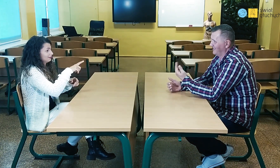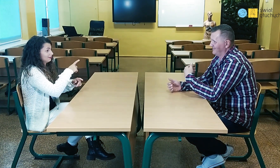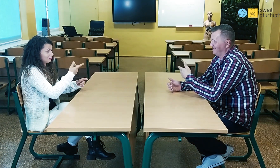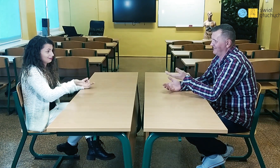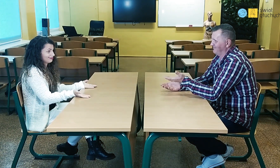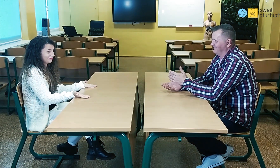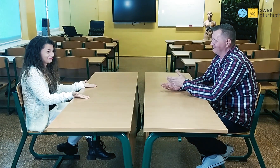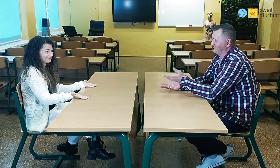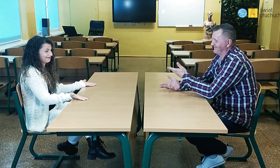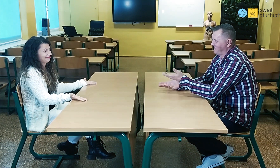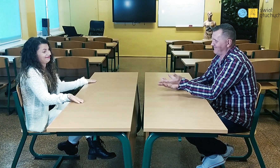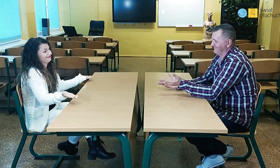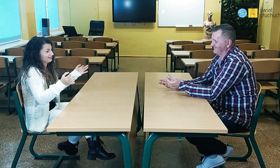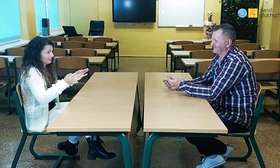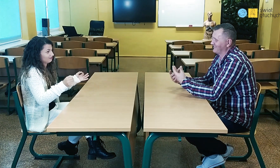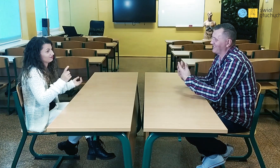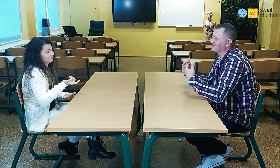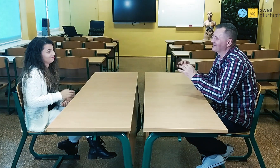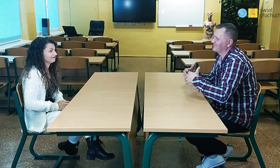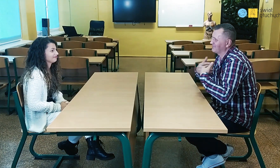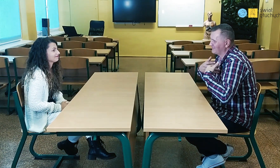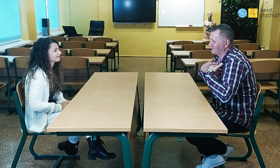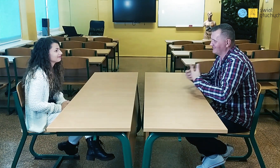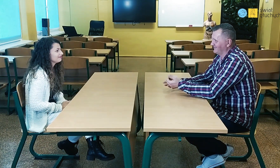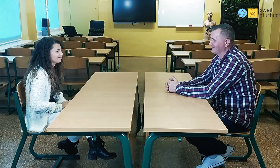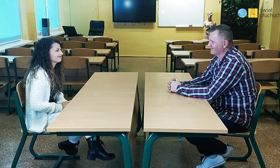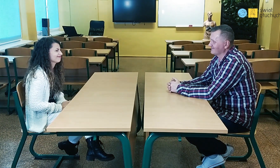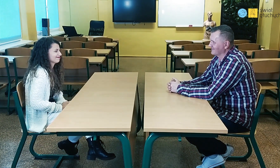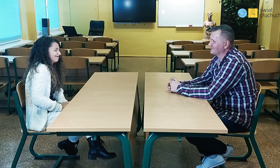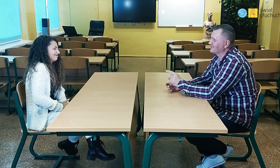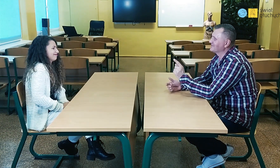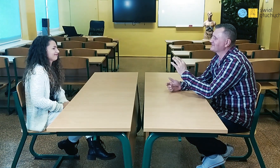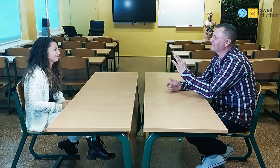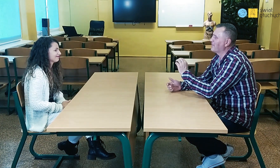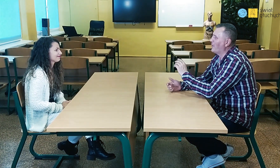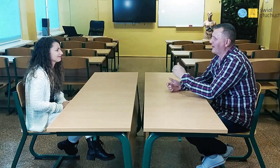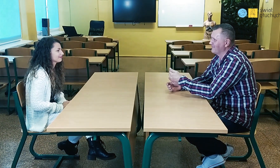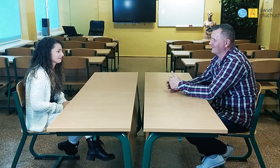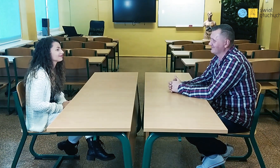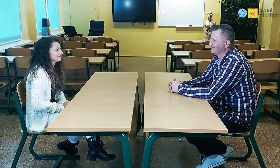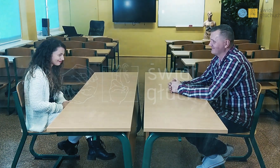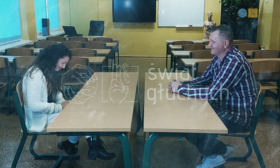There was no such thing during my time. We went to the "Społem" grocery store.